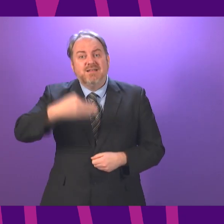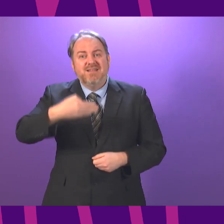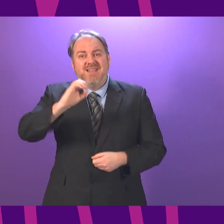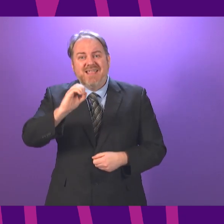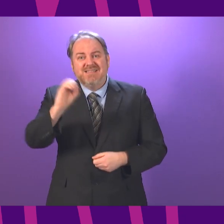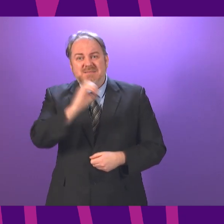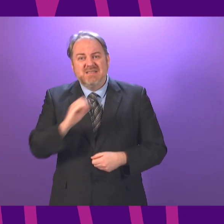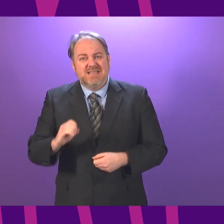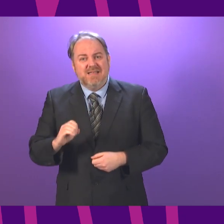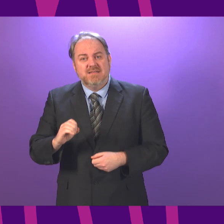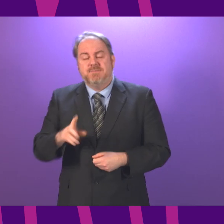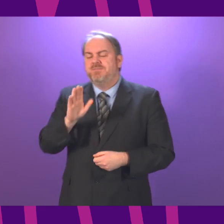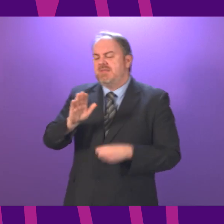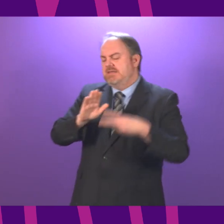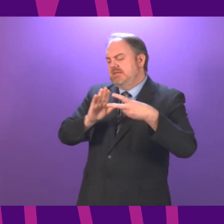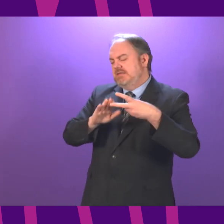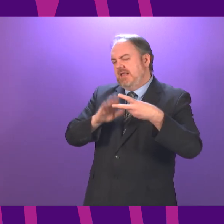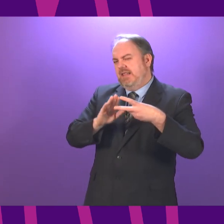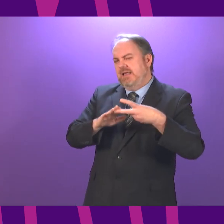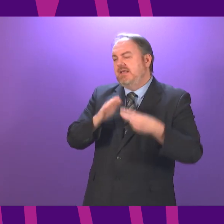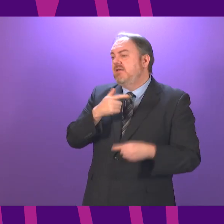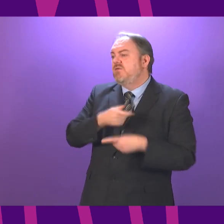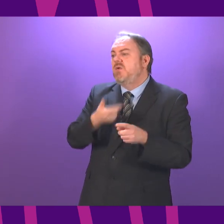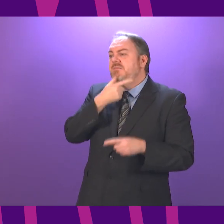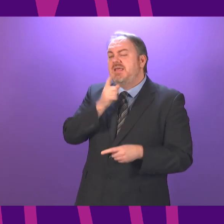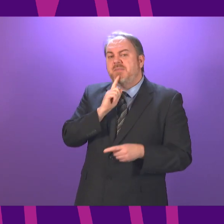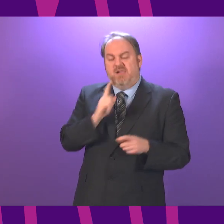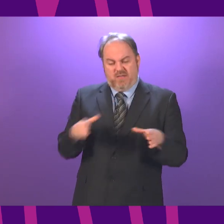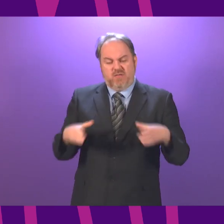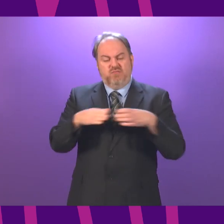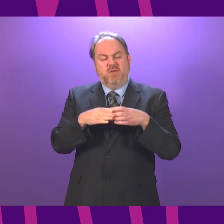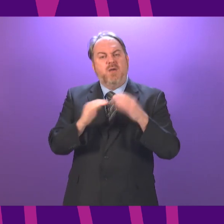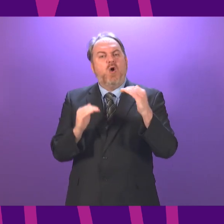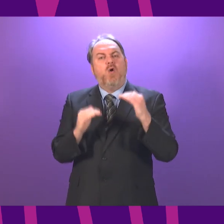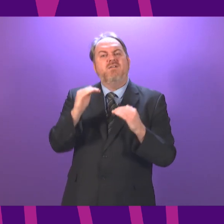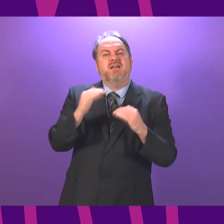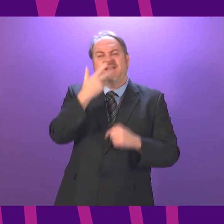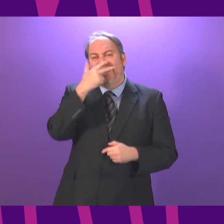Secondly, on the timing for over-80s, I think that the first time that